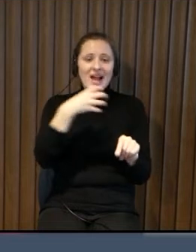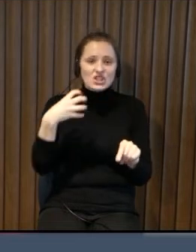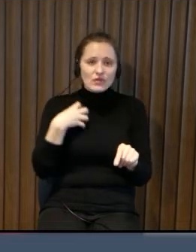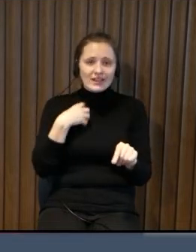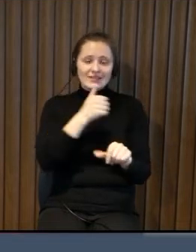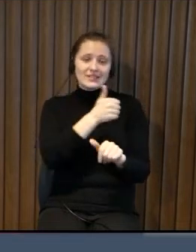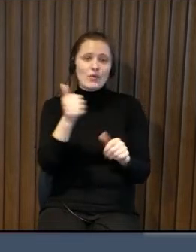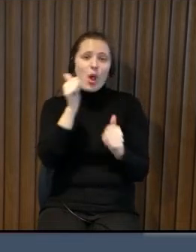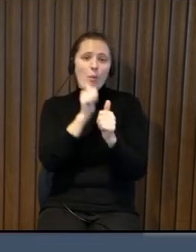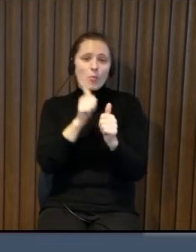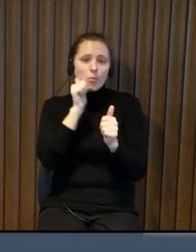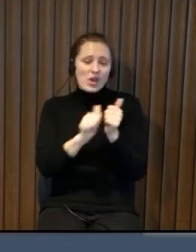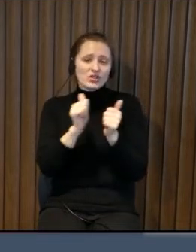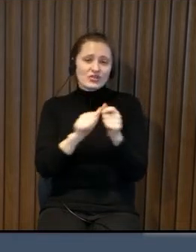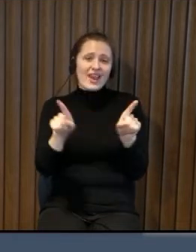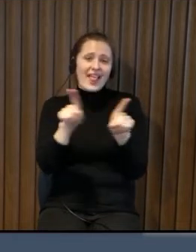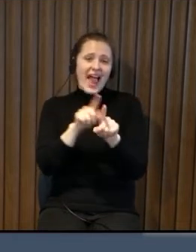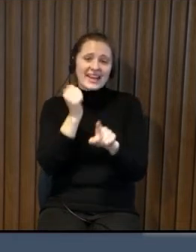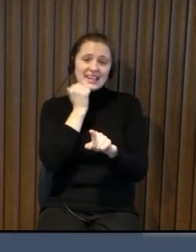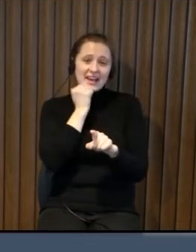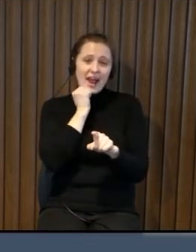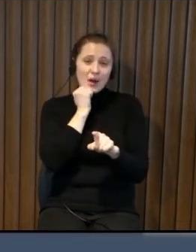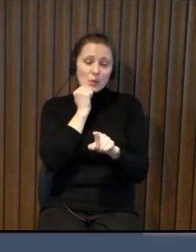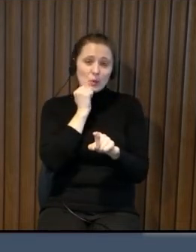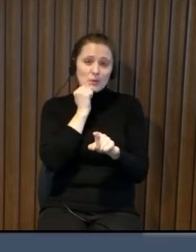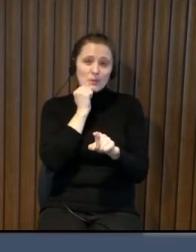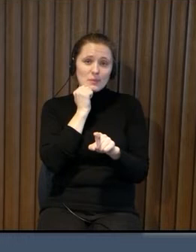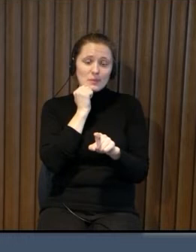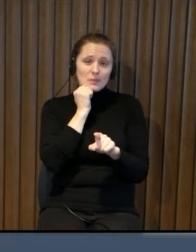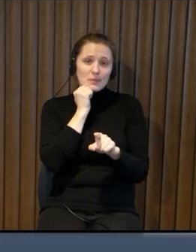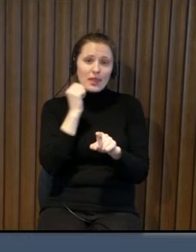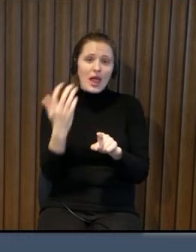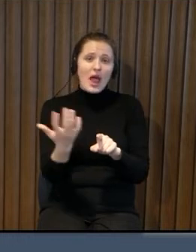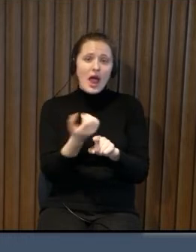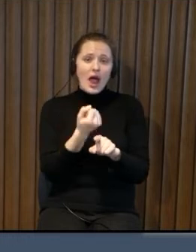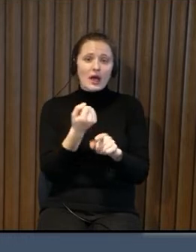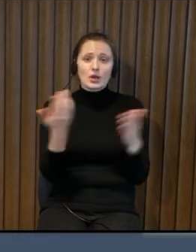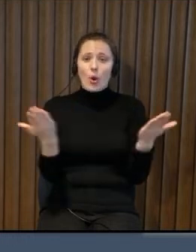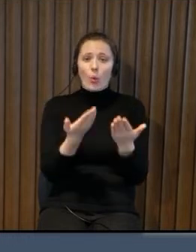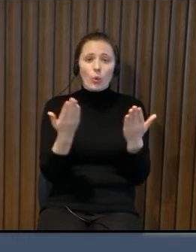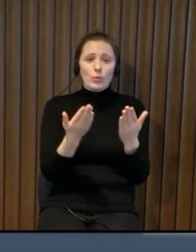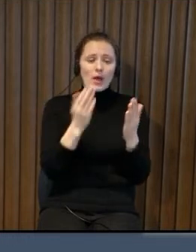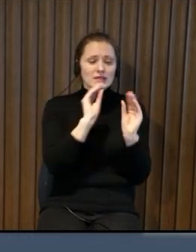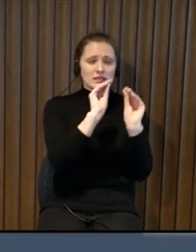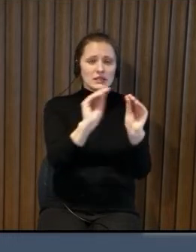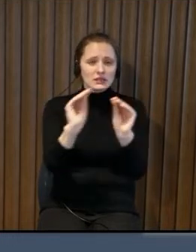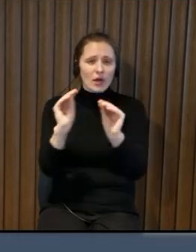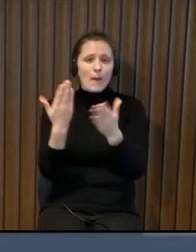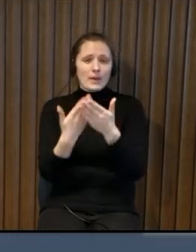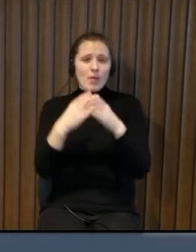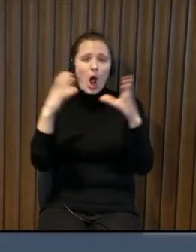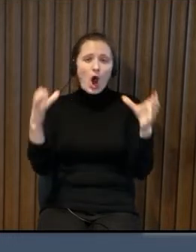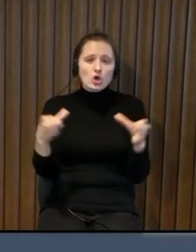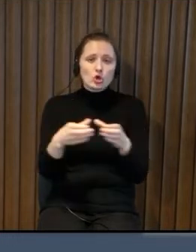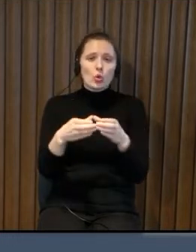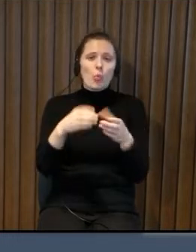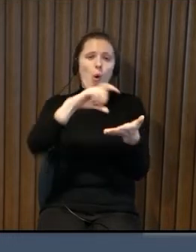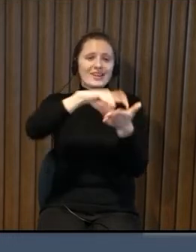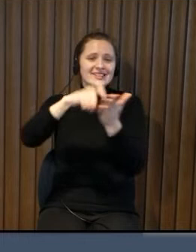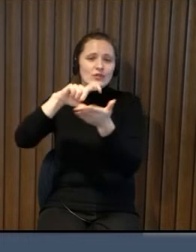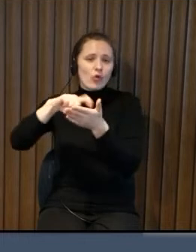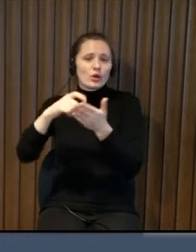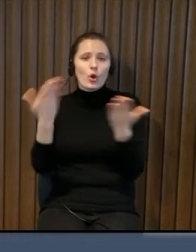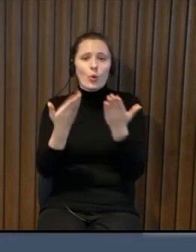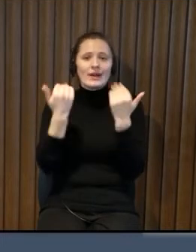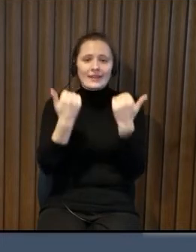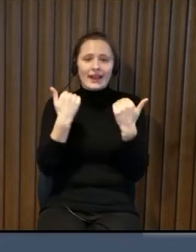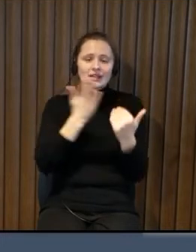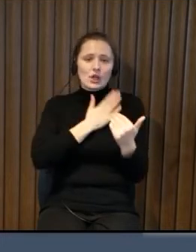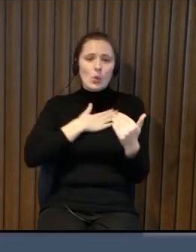the state and municipal institutions very often they are also um locating the group